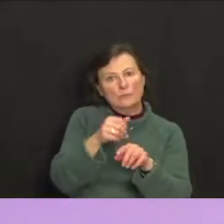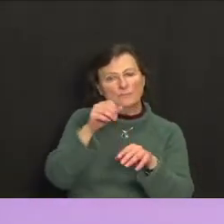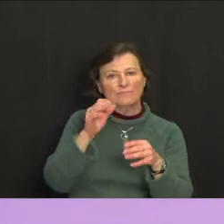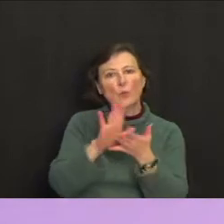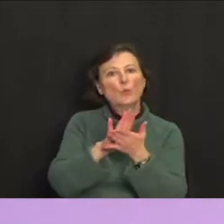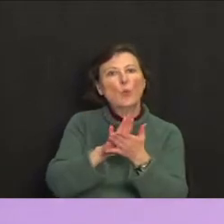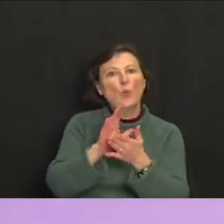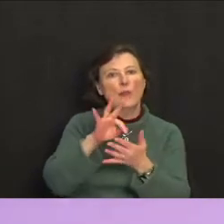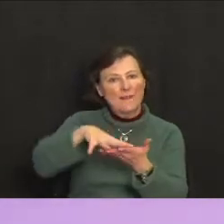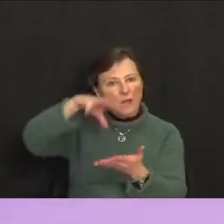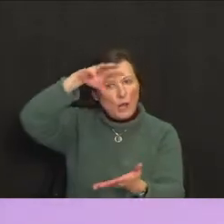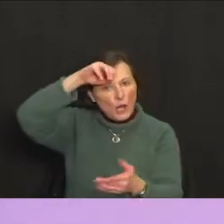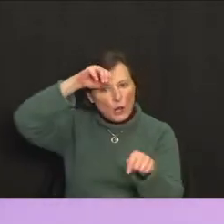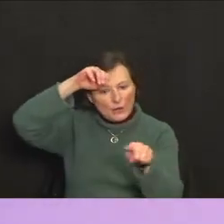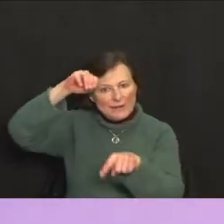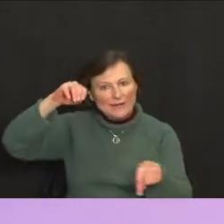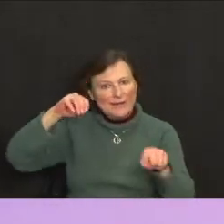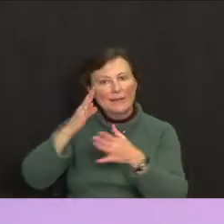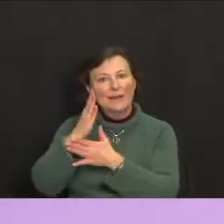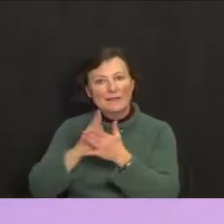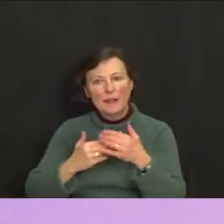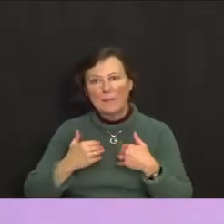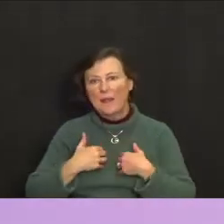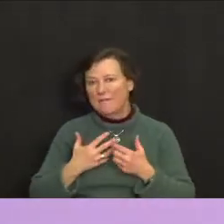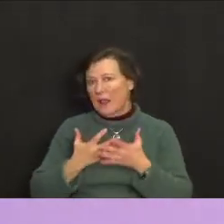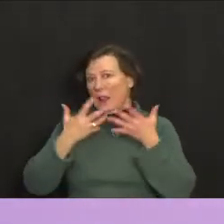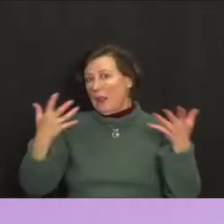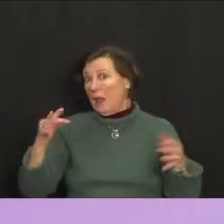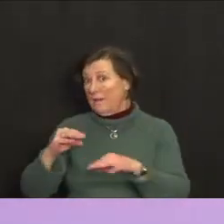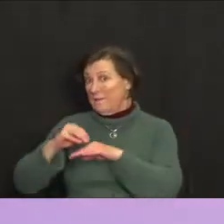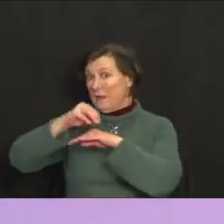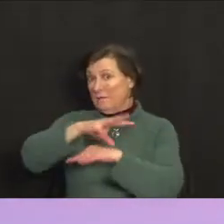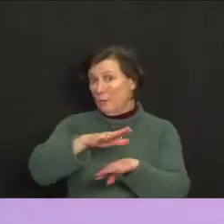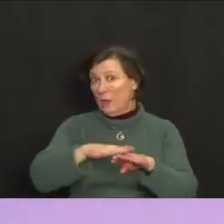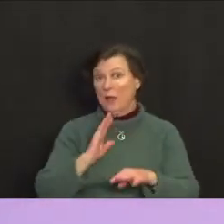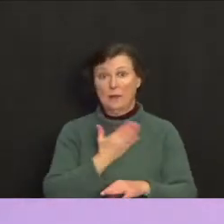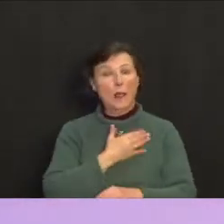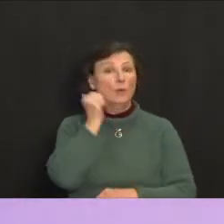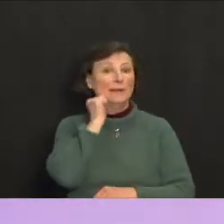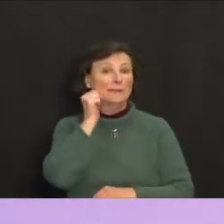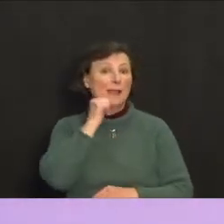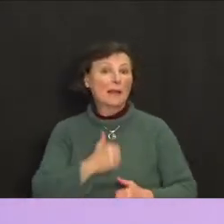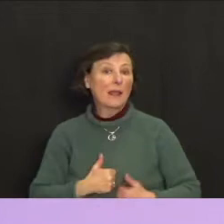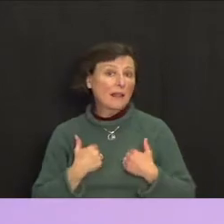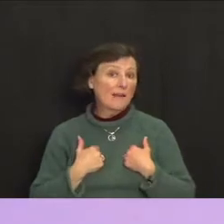Some have had a great deal of influence on our daily lives. Another show of hands: